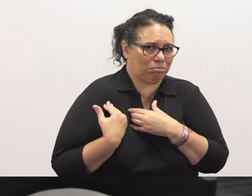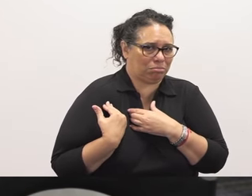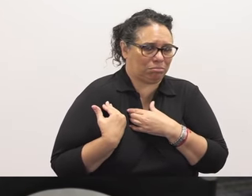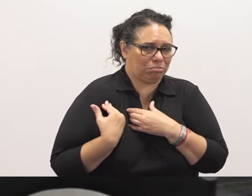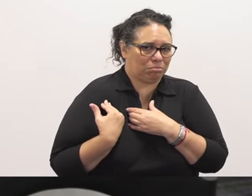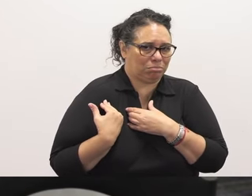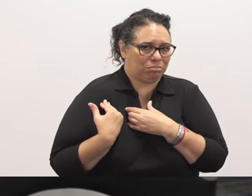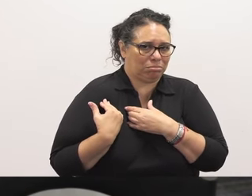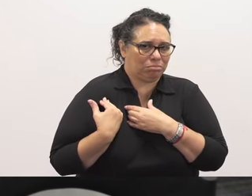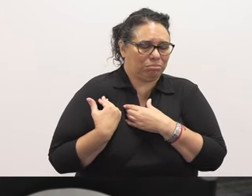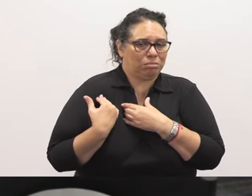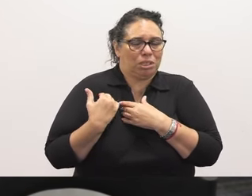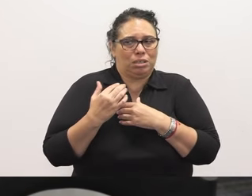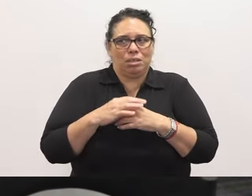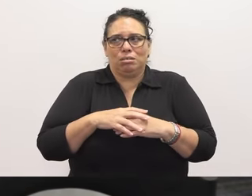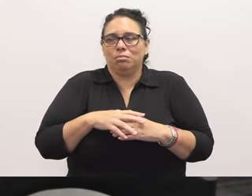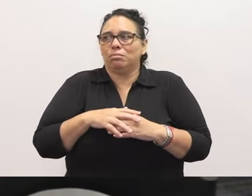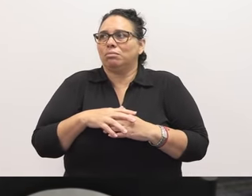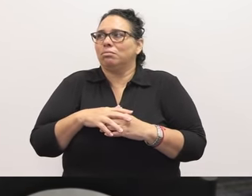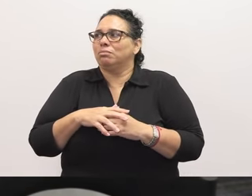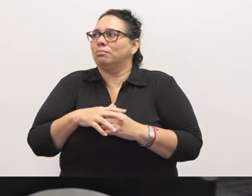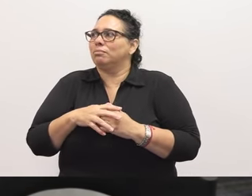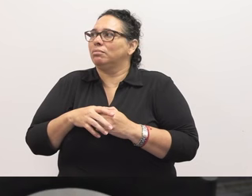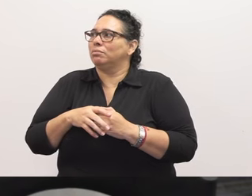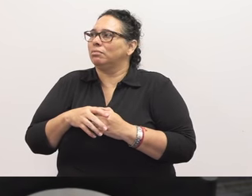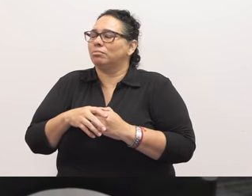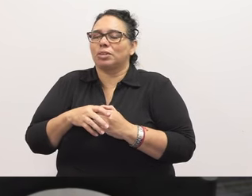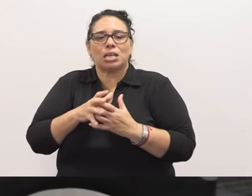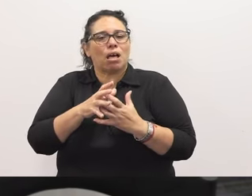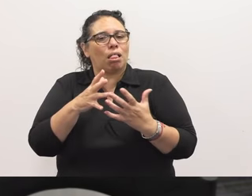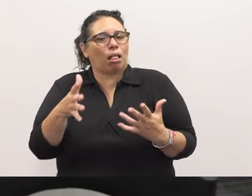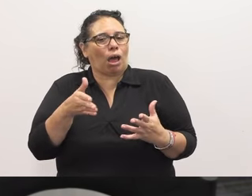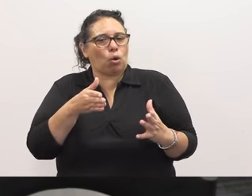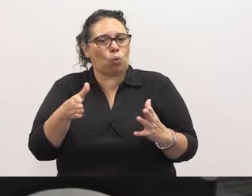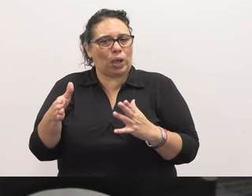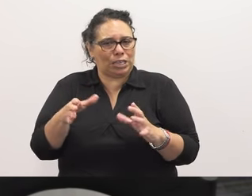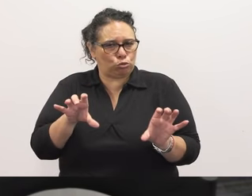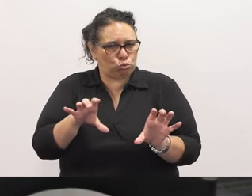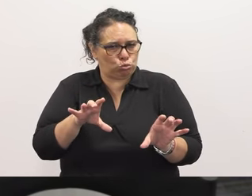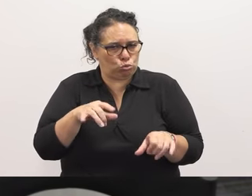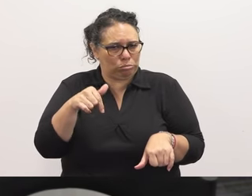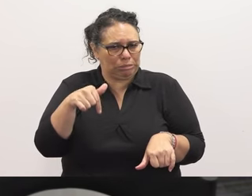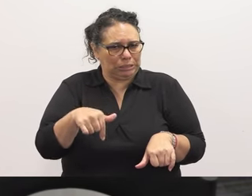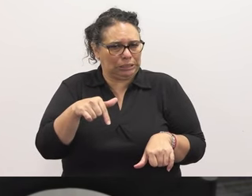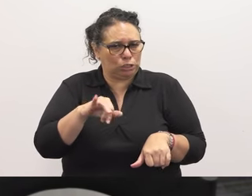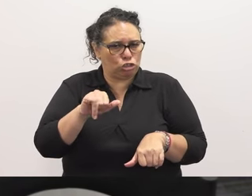And there's a lot of ways that you can do this job. And I've been intentional